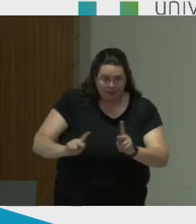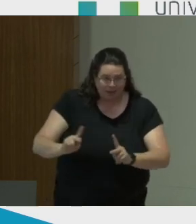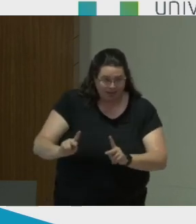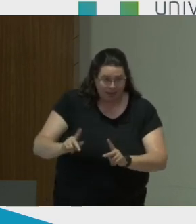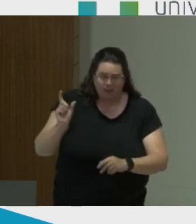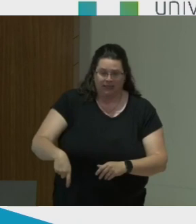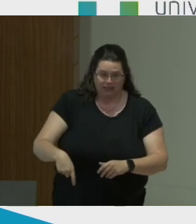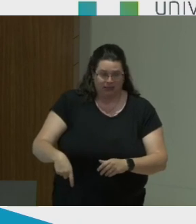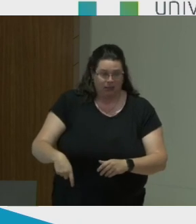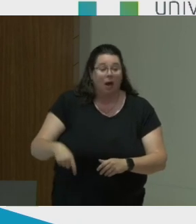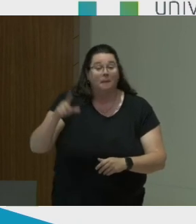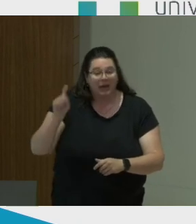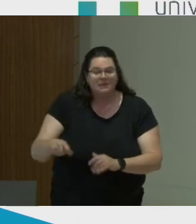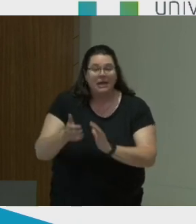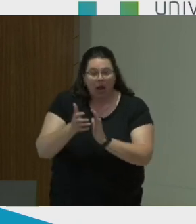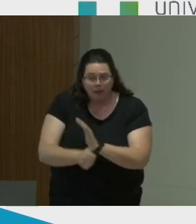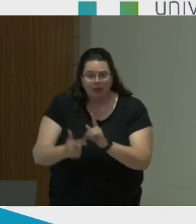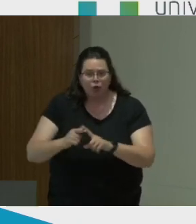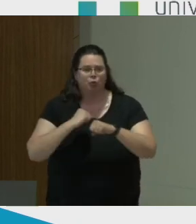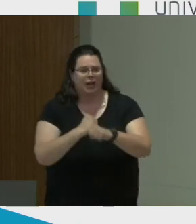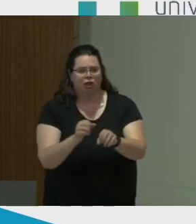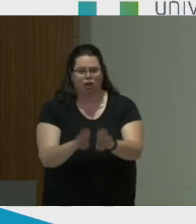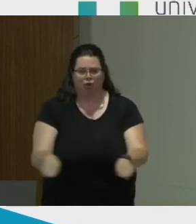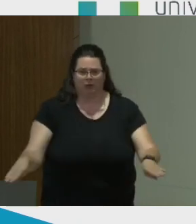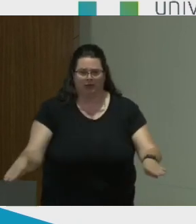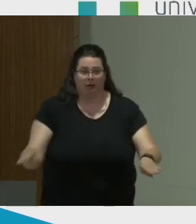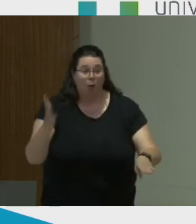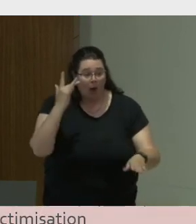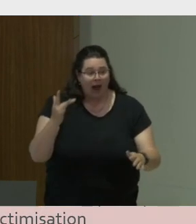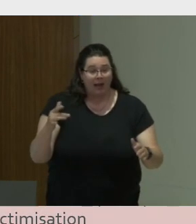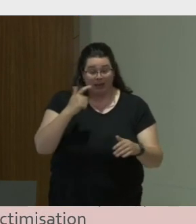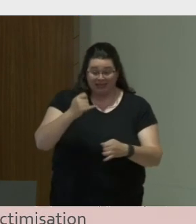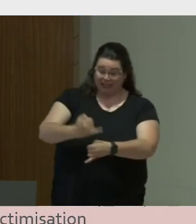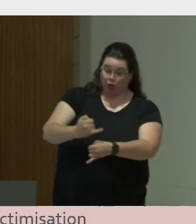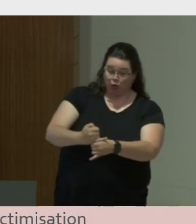for child protection because we have a higher number of abused children in these institutions.